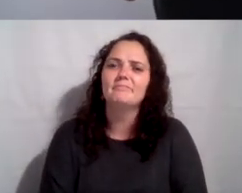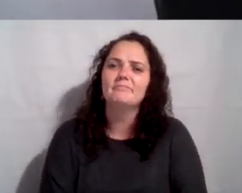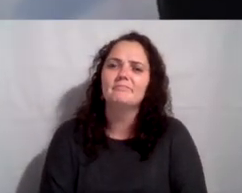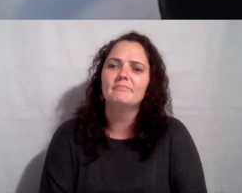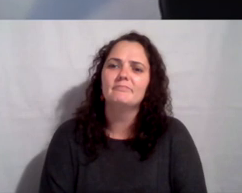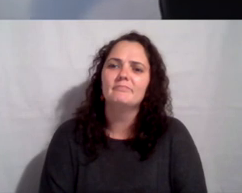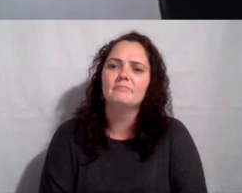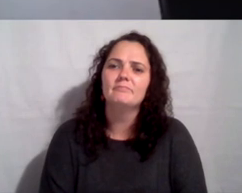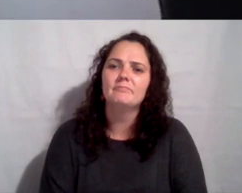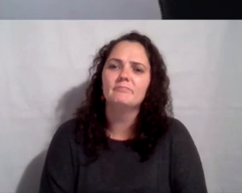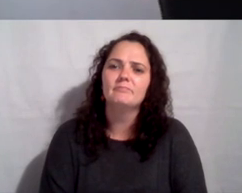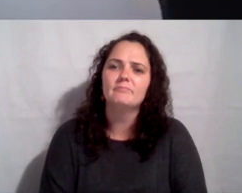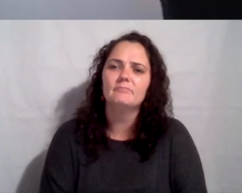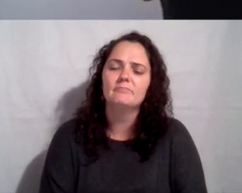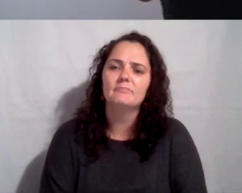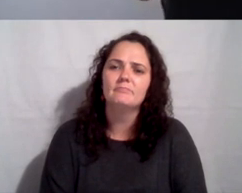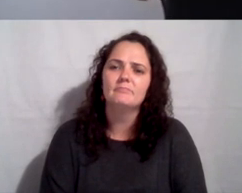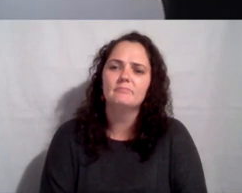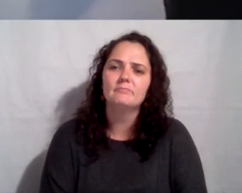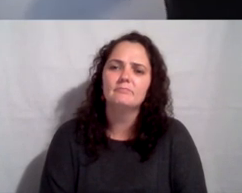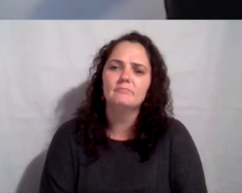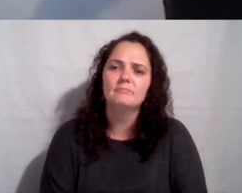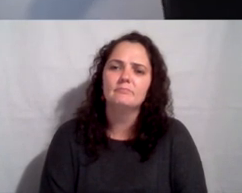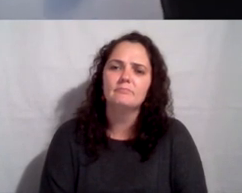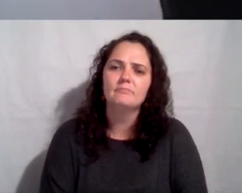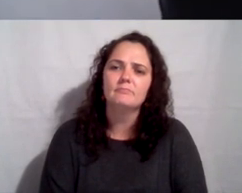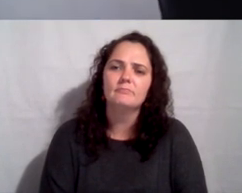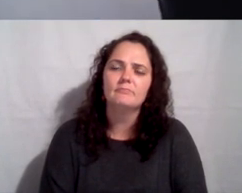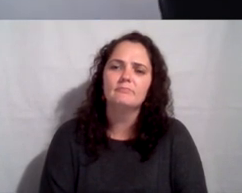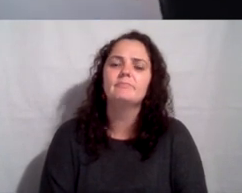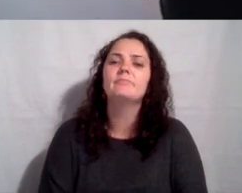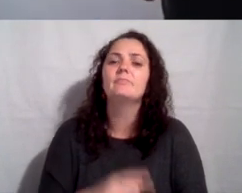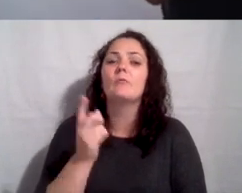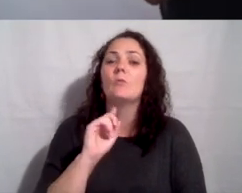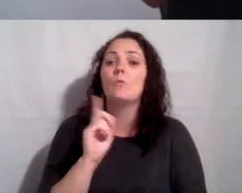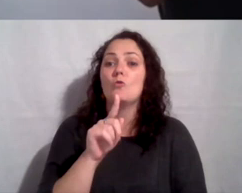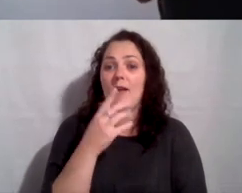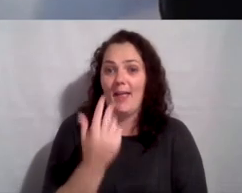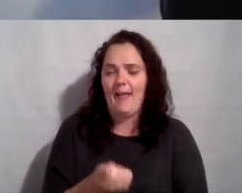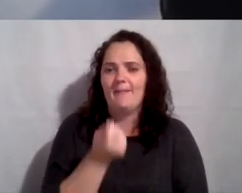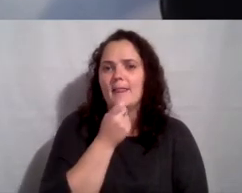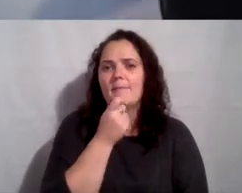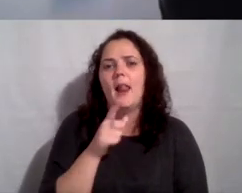Alright and what you'll wind up with is you're creating rhythm on your paper